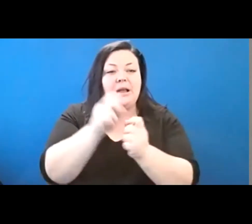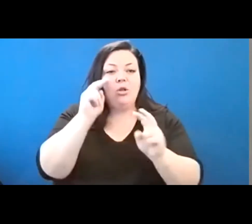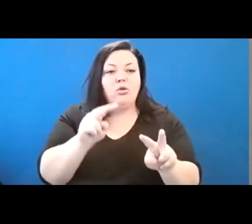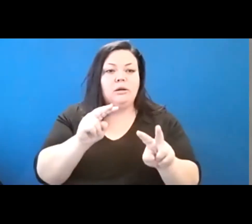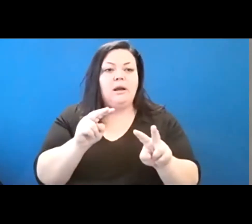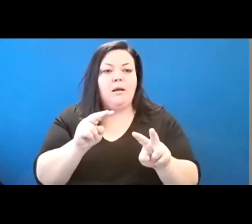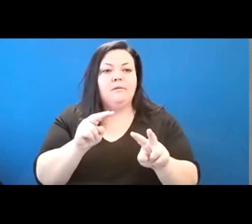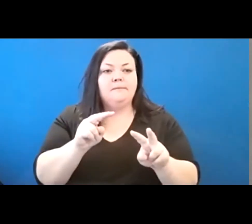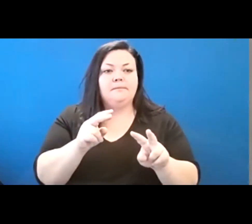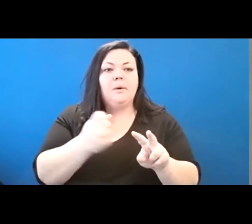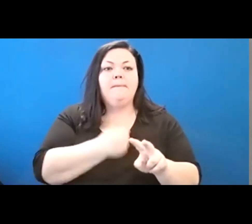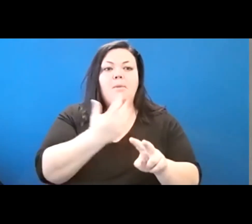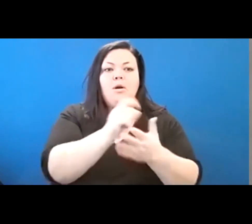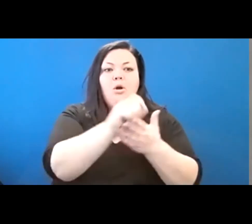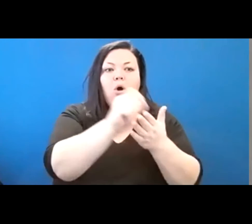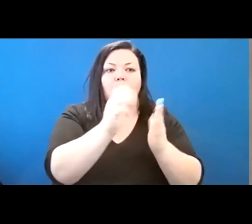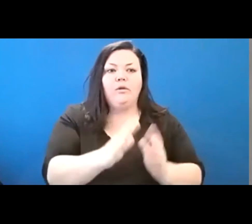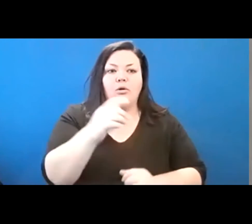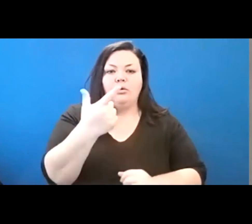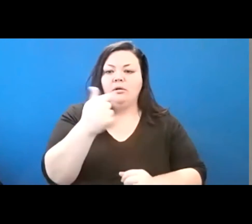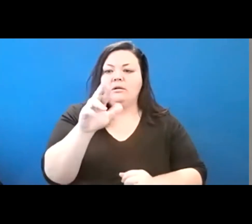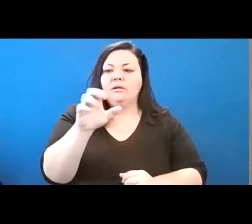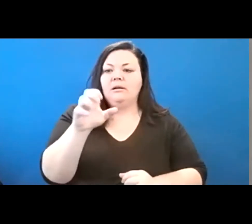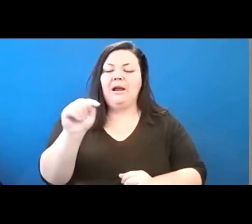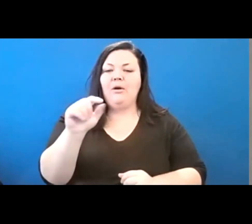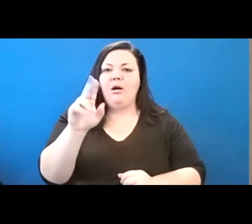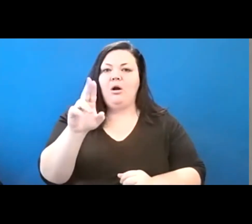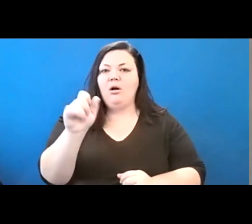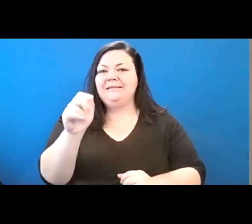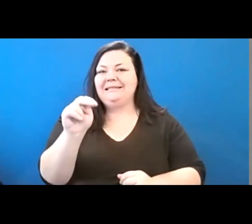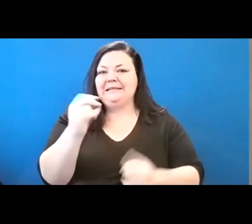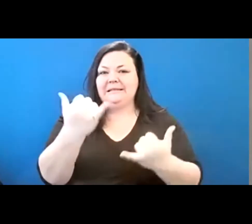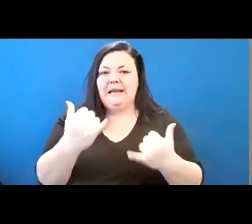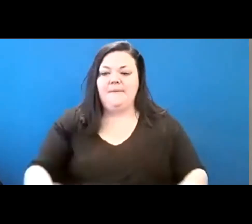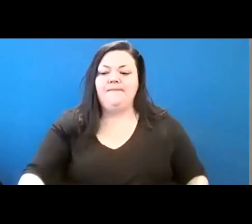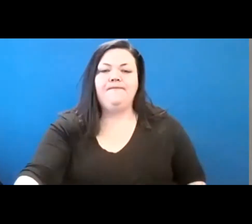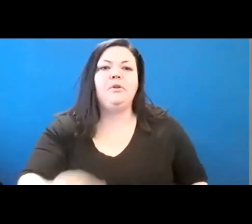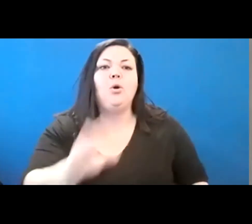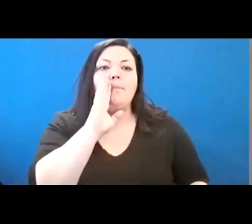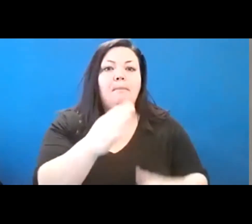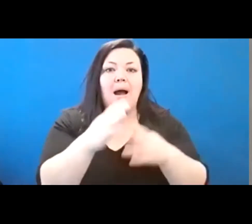poet author derek austin today so uh let me share my screen with y'all real fast